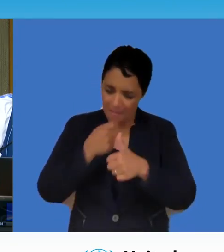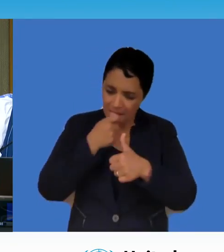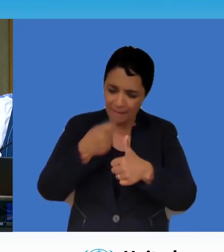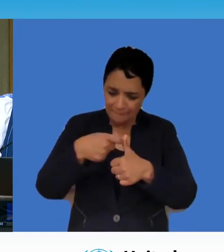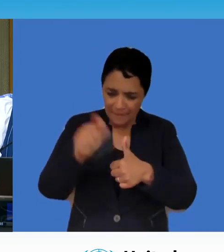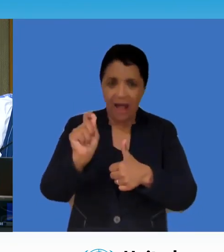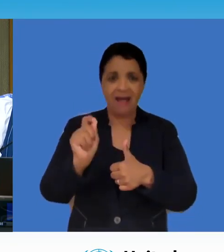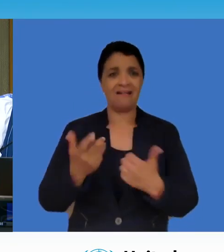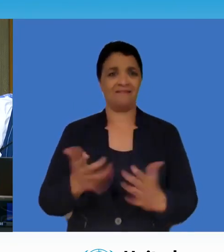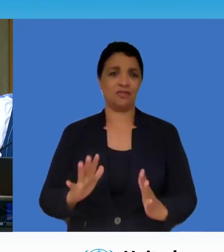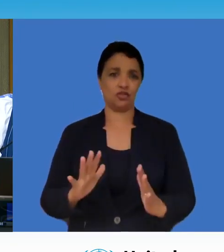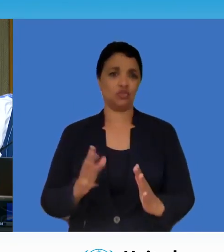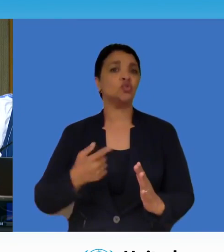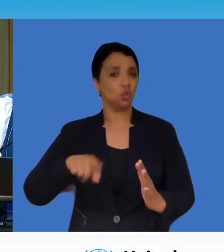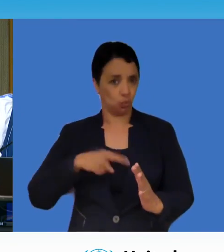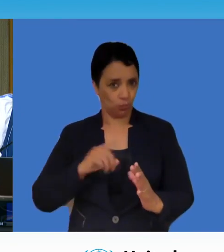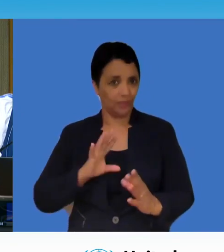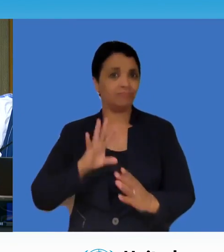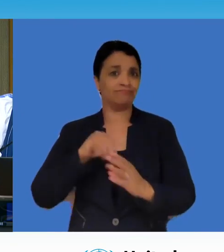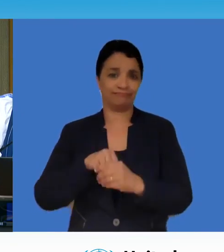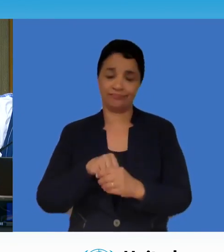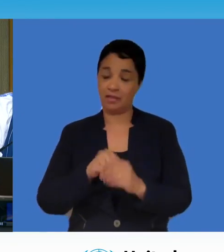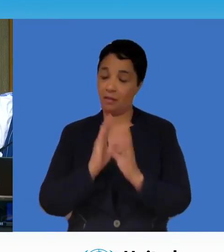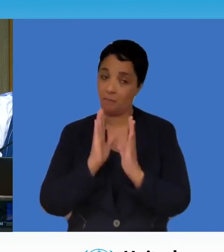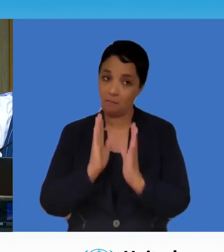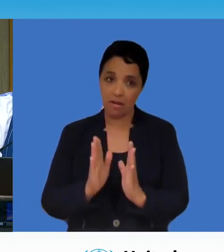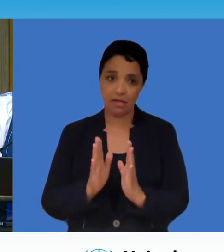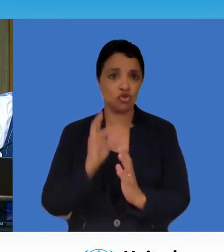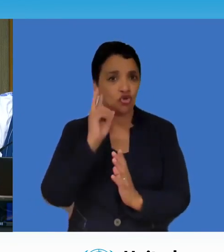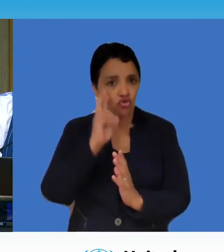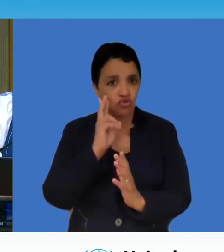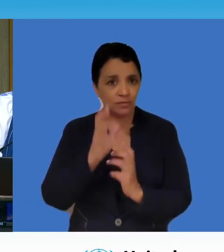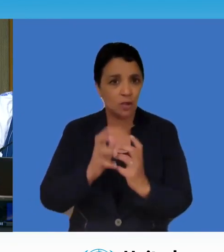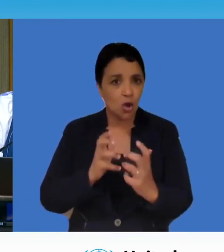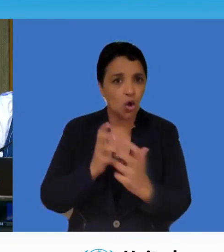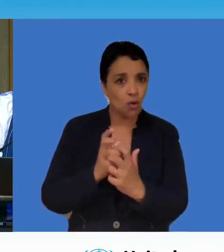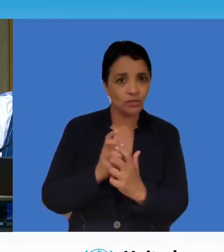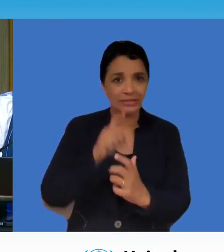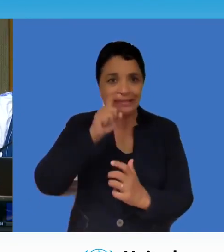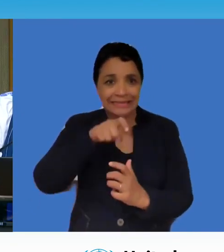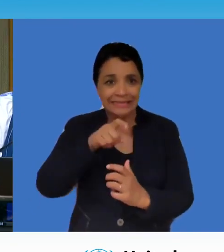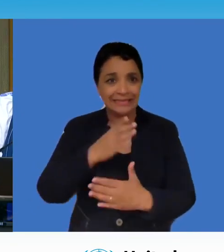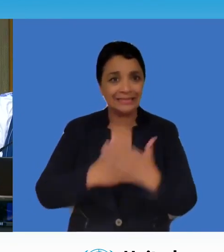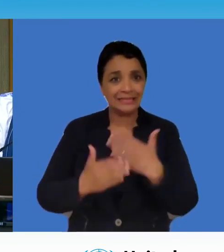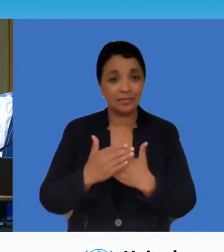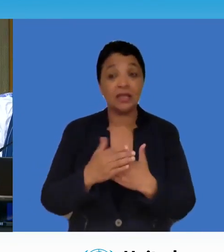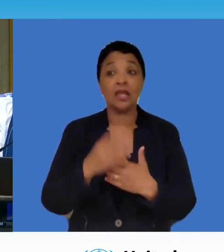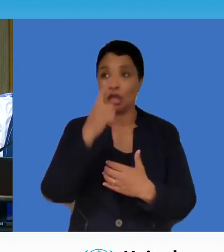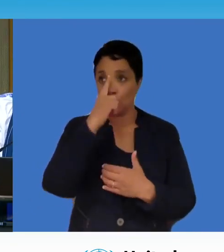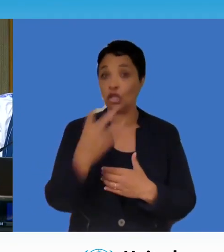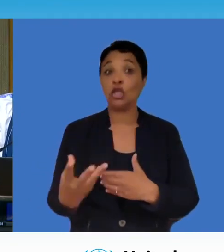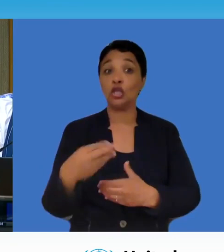that will need to be even at times paid for and then needs to be accommodated so please not just